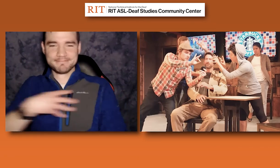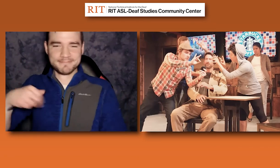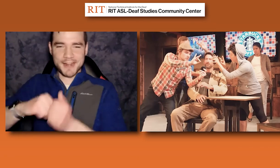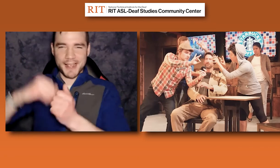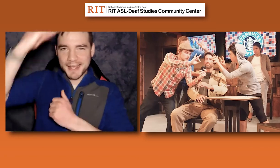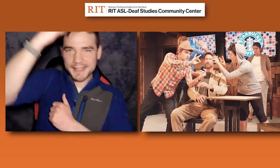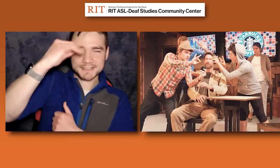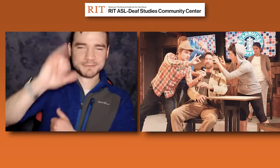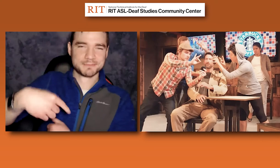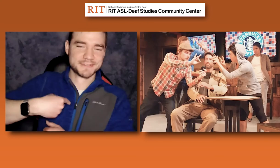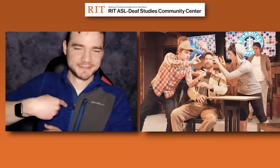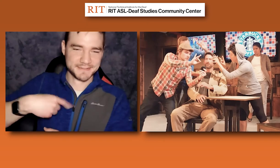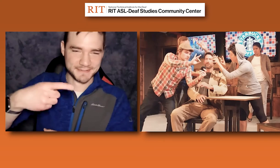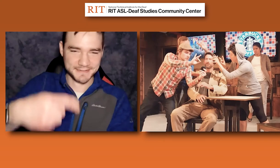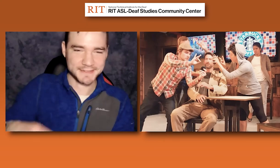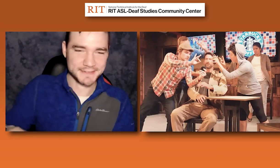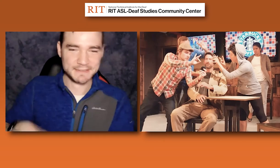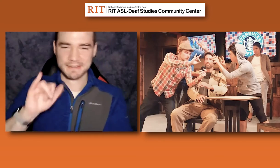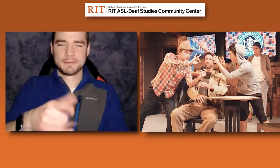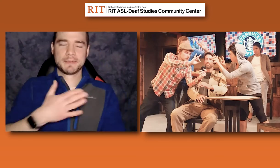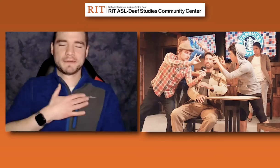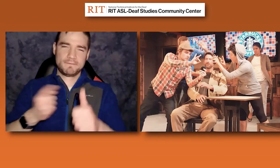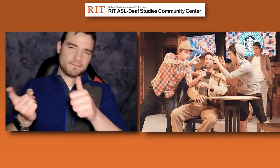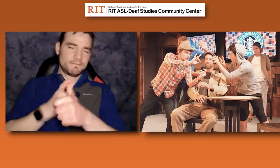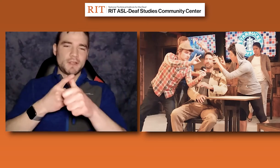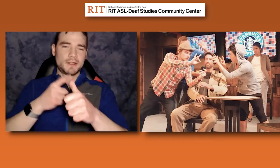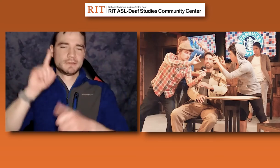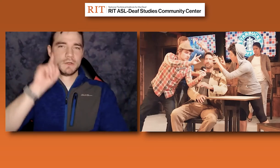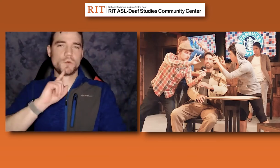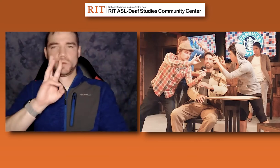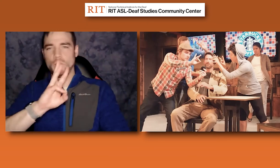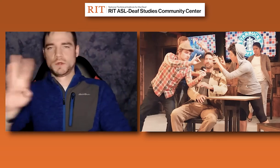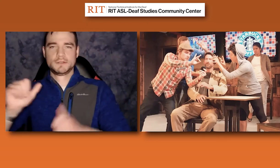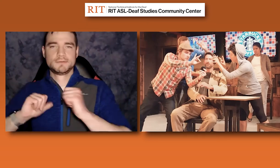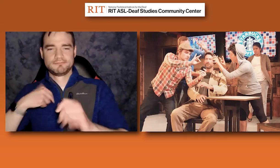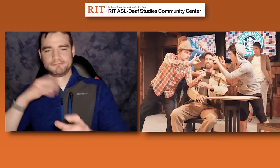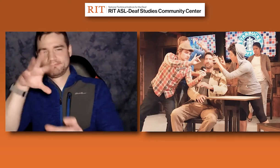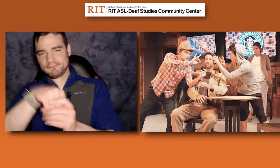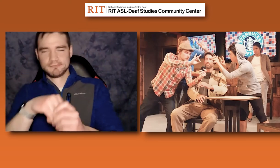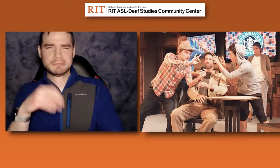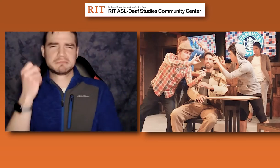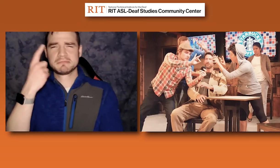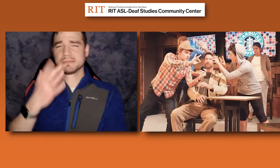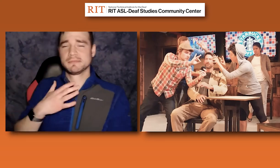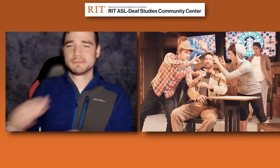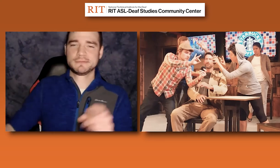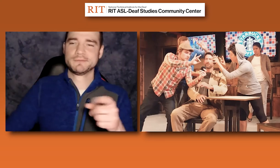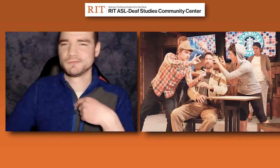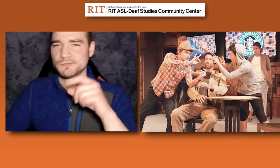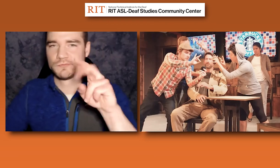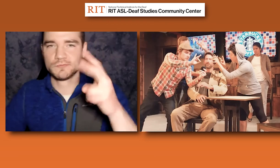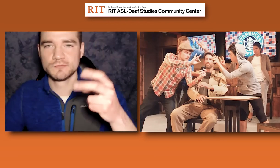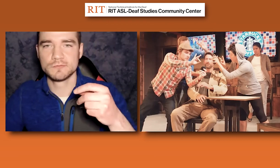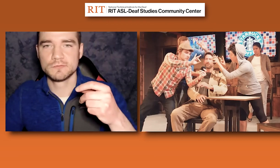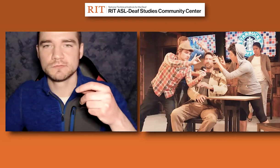and I'm the one in that cap, in the plaid shirt. That was my very first Deaf West production I was in.